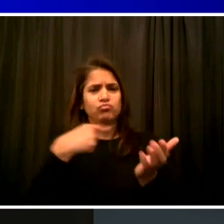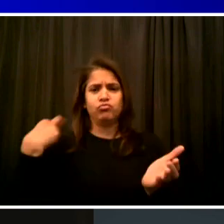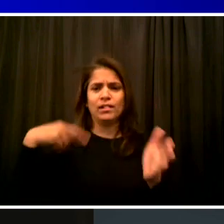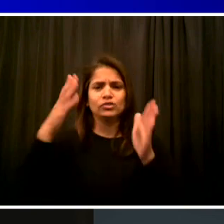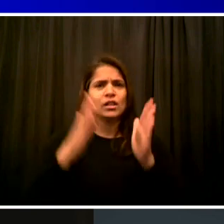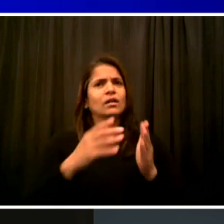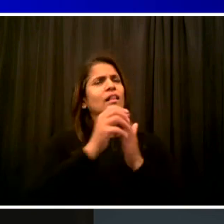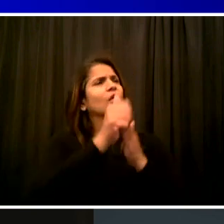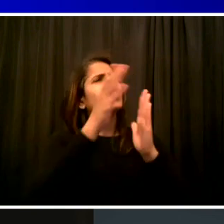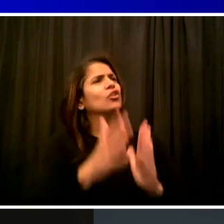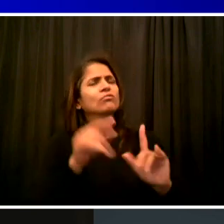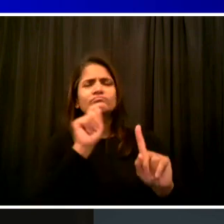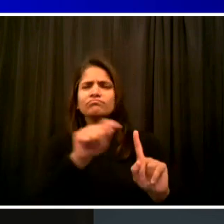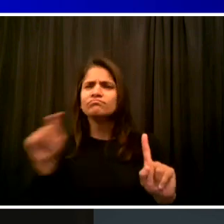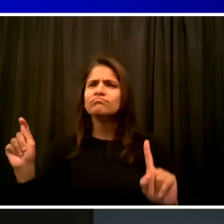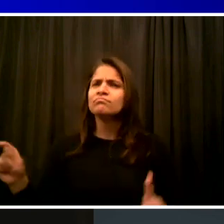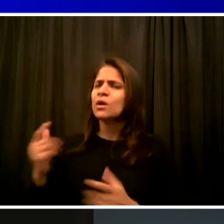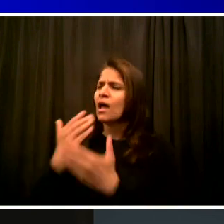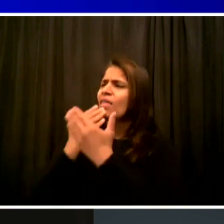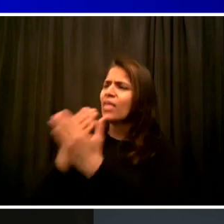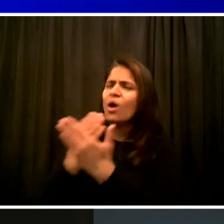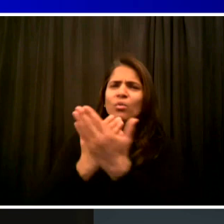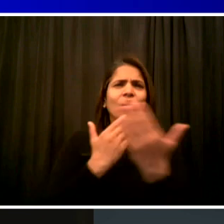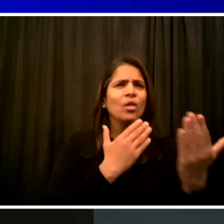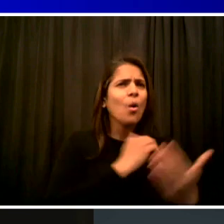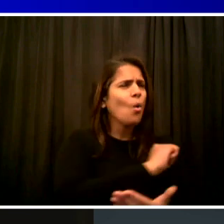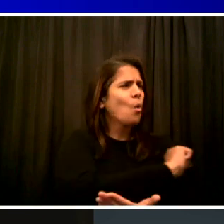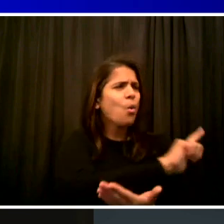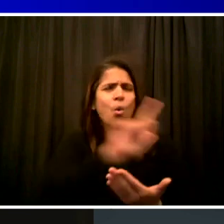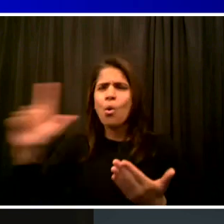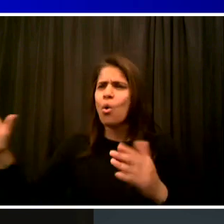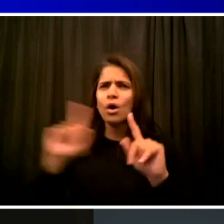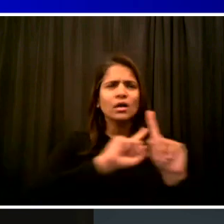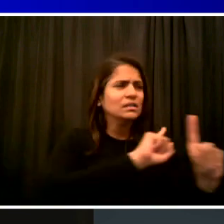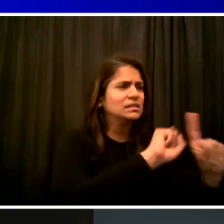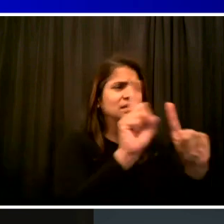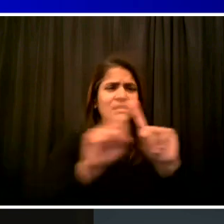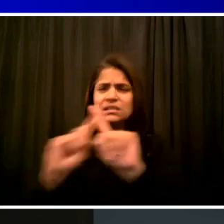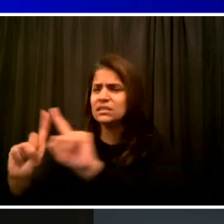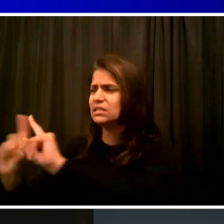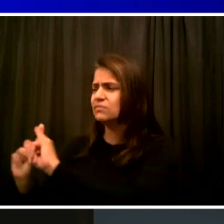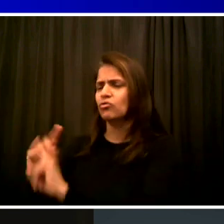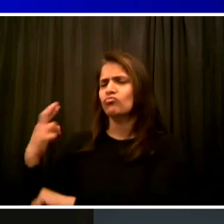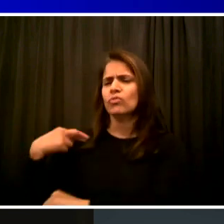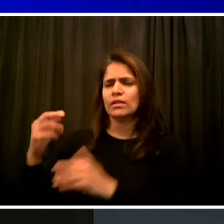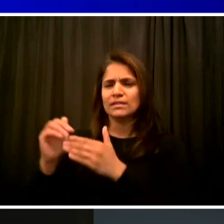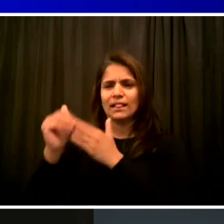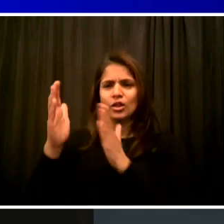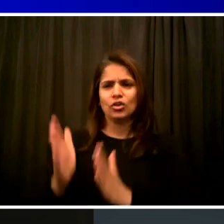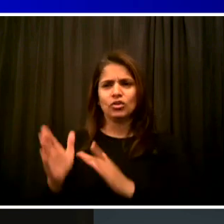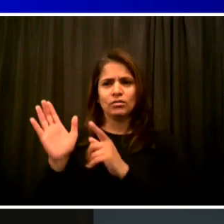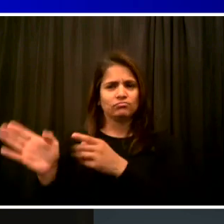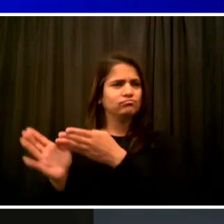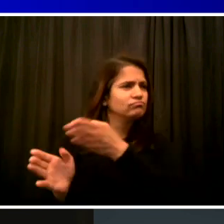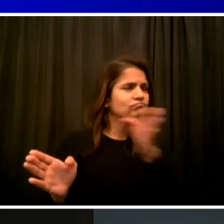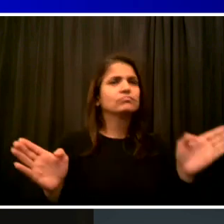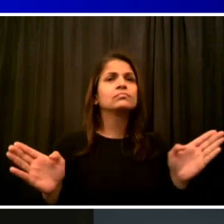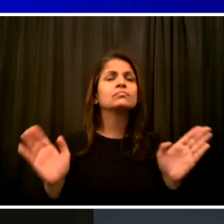IN THIS CITY. OF ALL FAITHS WHO CAME TOGETHER.